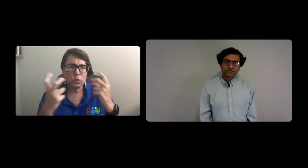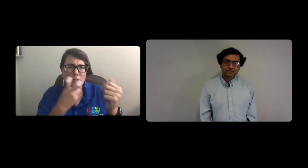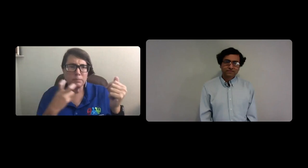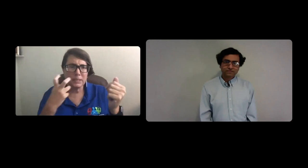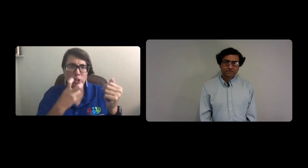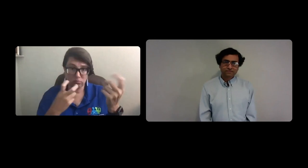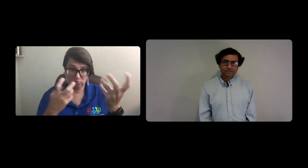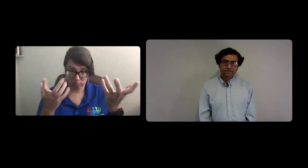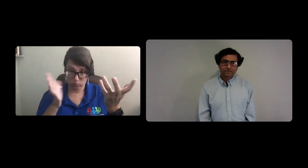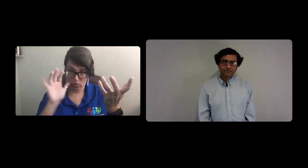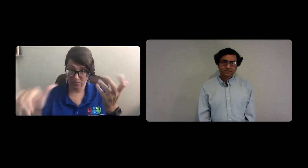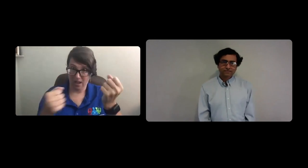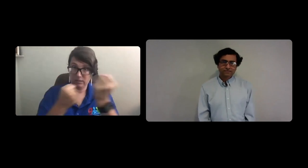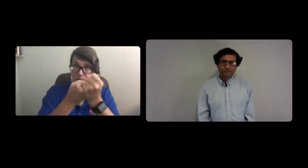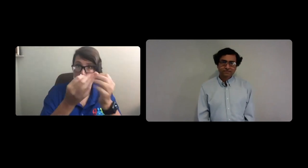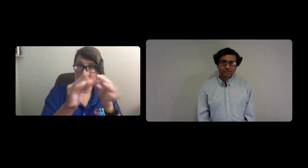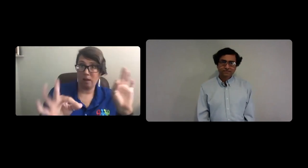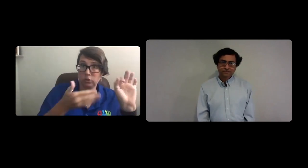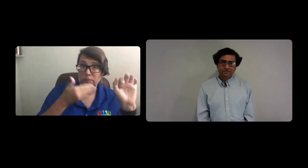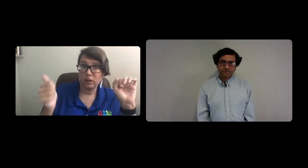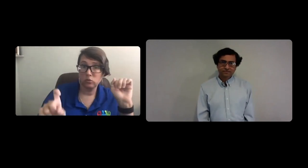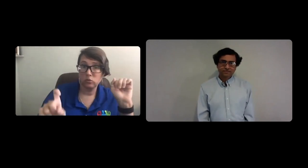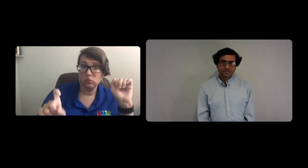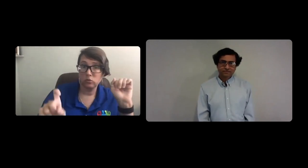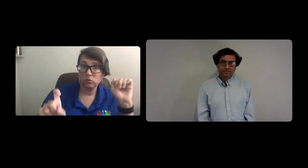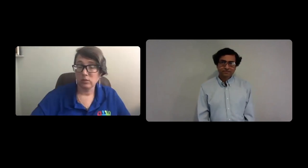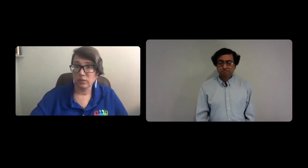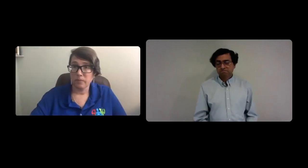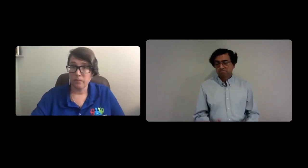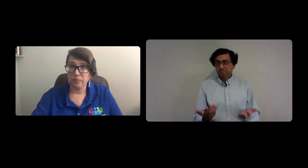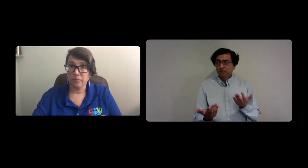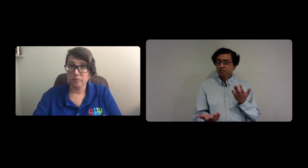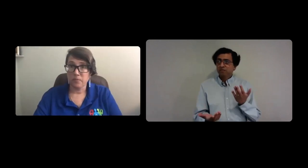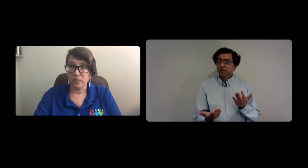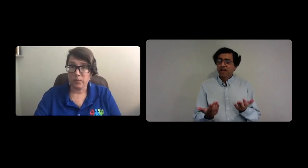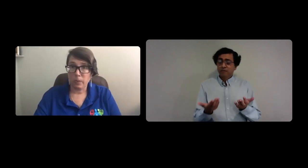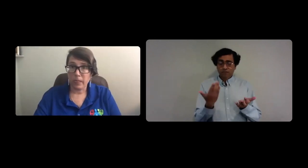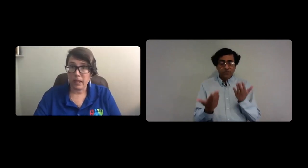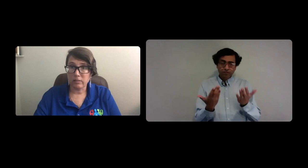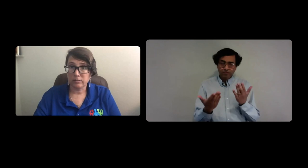if you visual speech, i.e. cued speech, might that support the captions more?